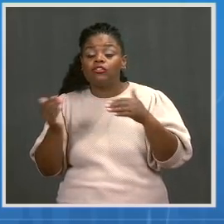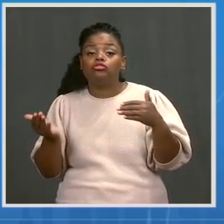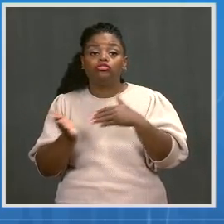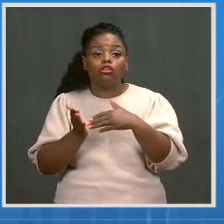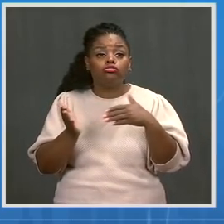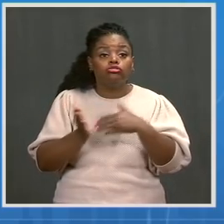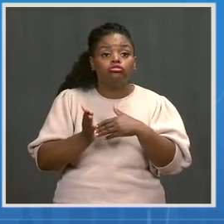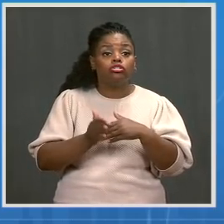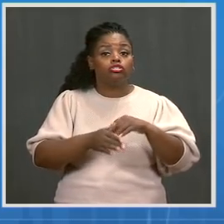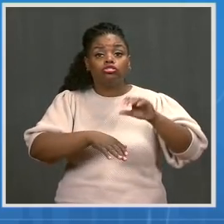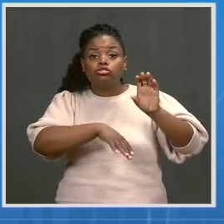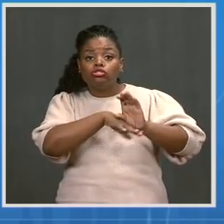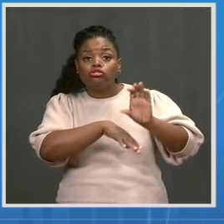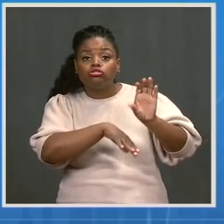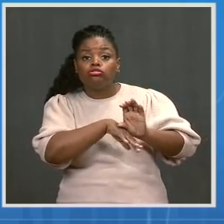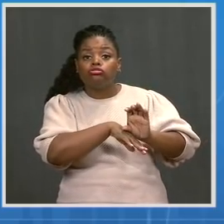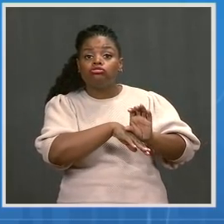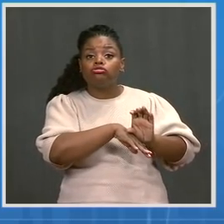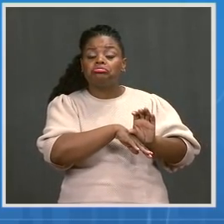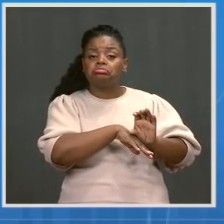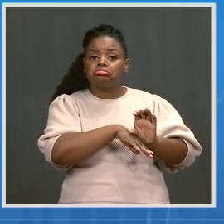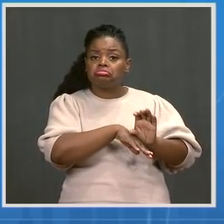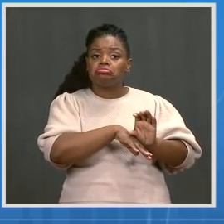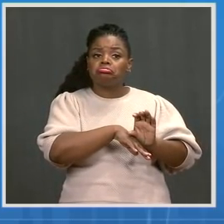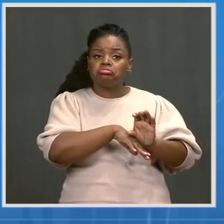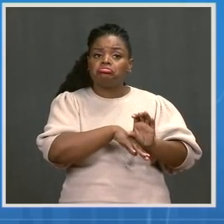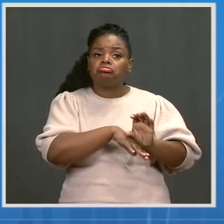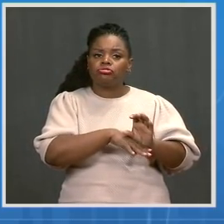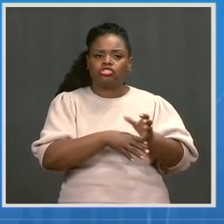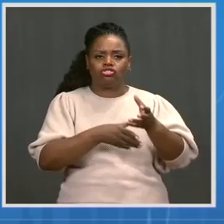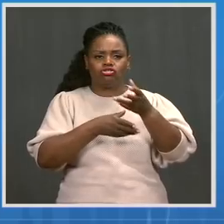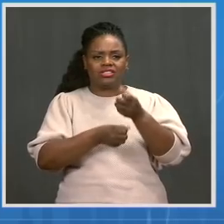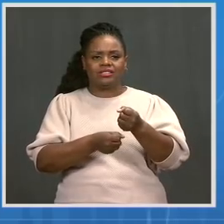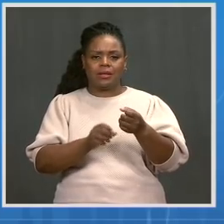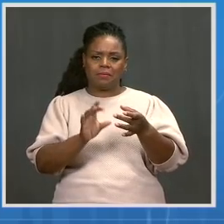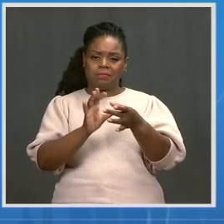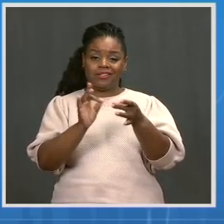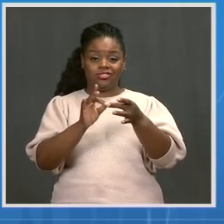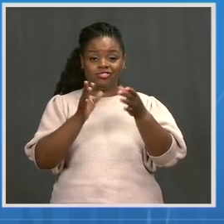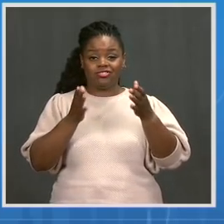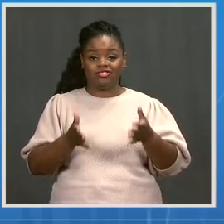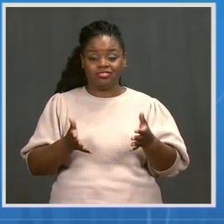through trusted messengers at the local level. So we're not -- we're not slowing down at all.